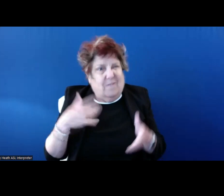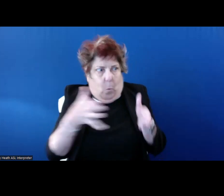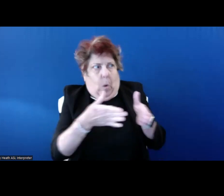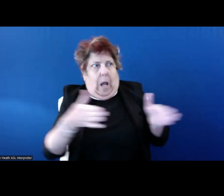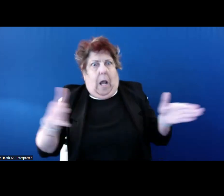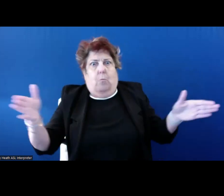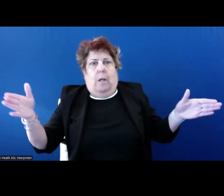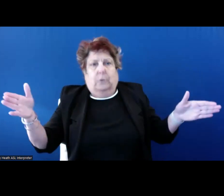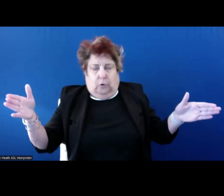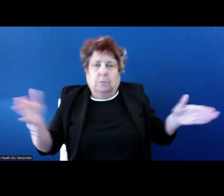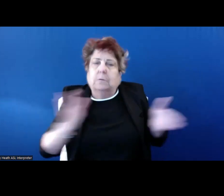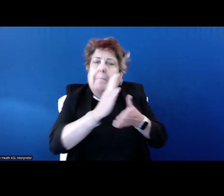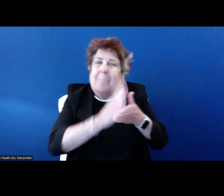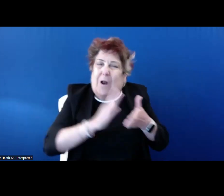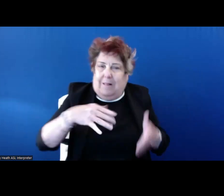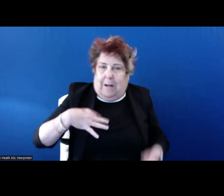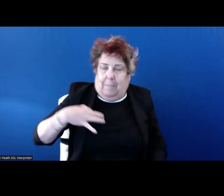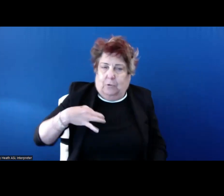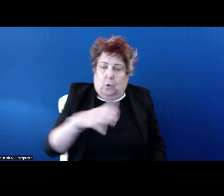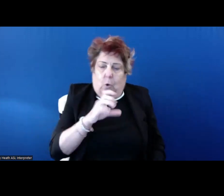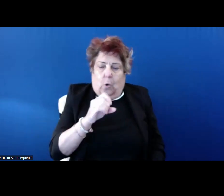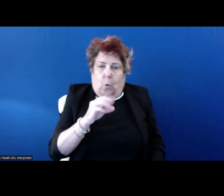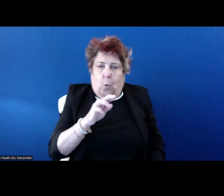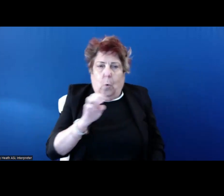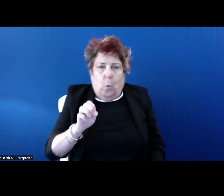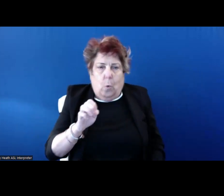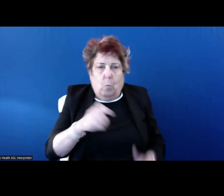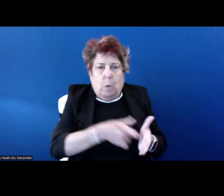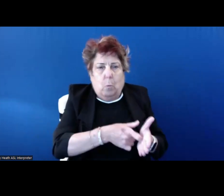So the core requirements are just having representatives from